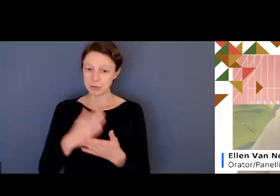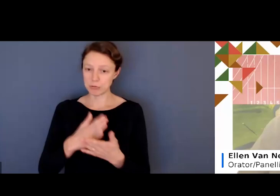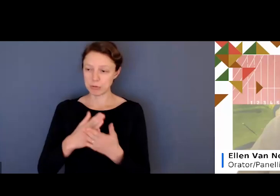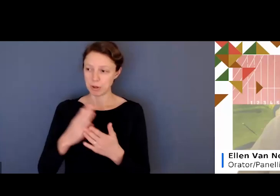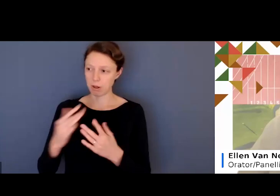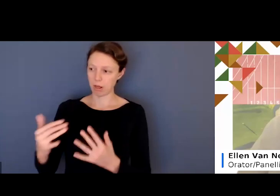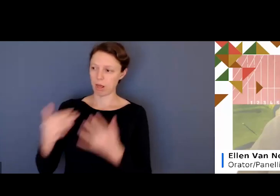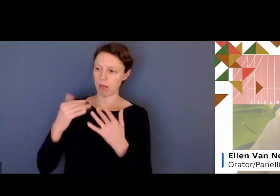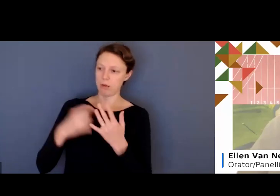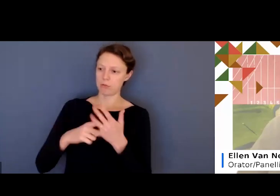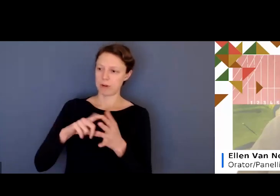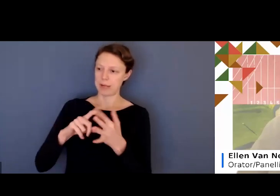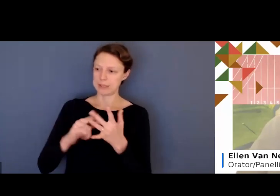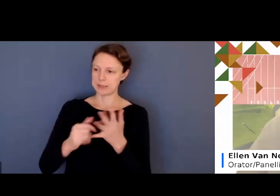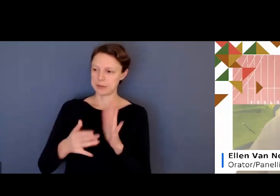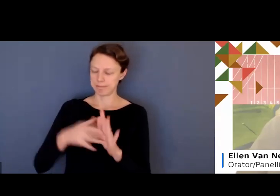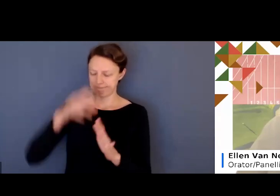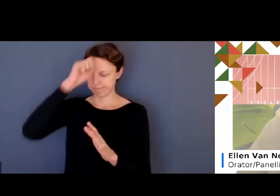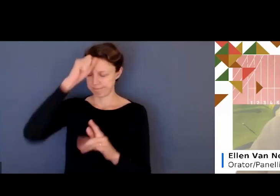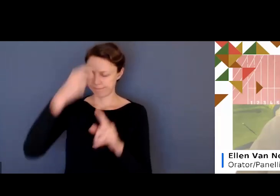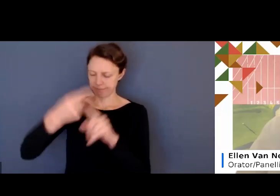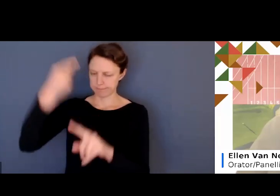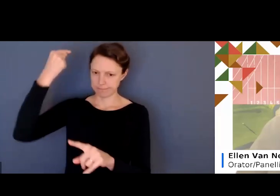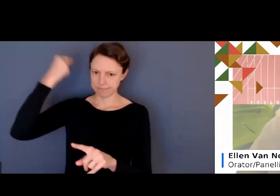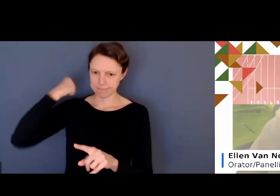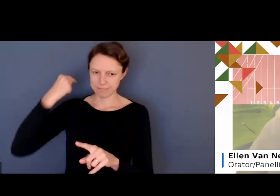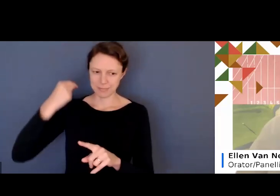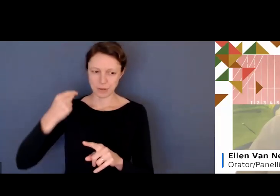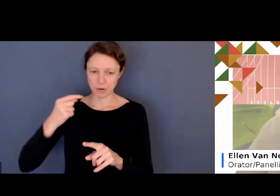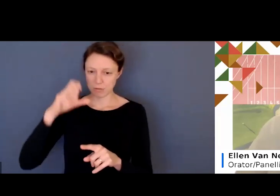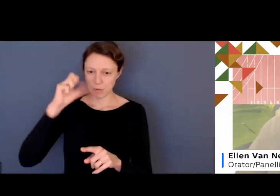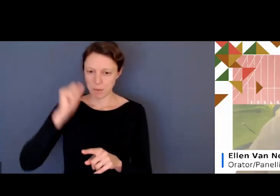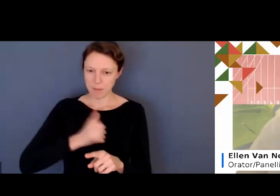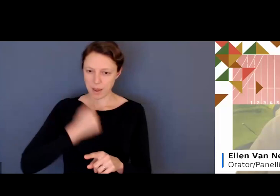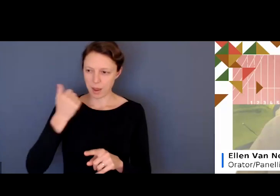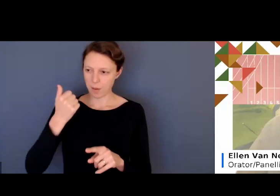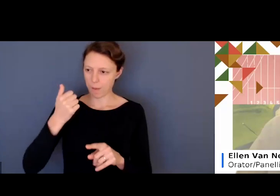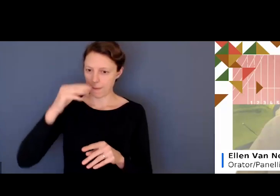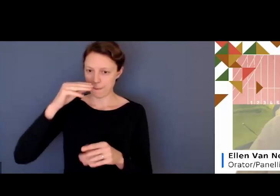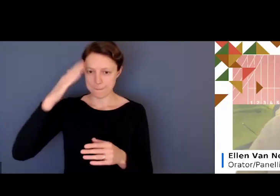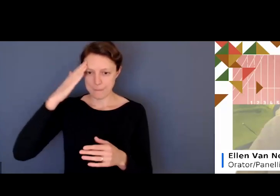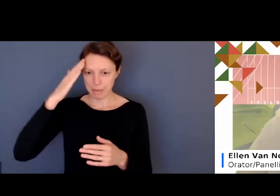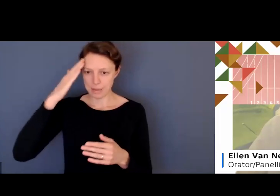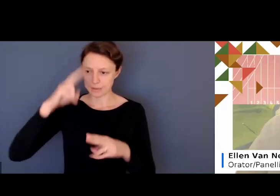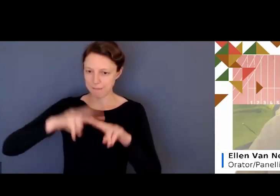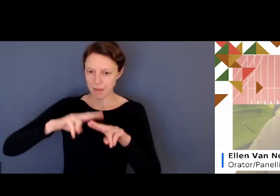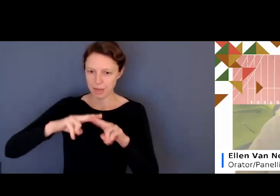directly back to years and decades of our mothers and fathers and grandparents being flogged and bashed